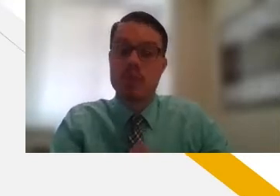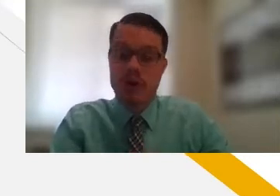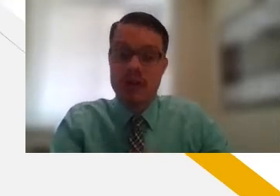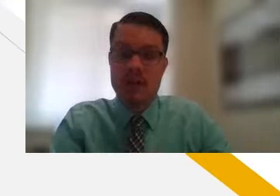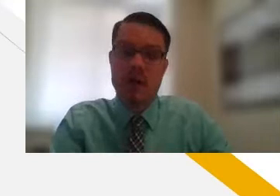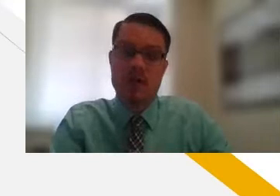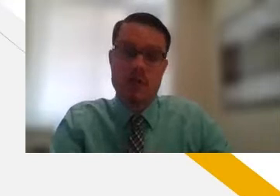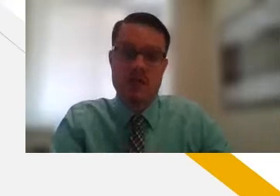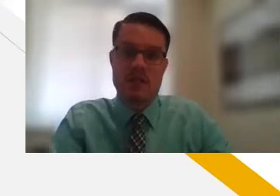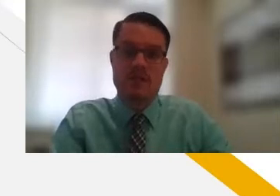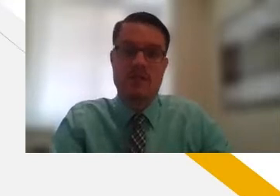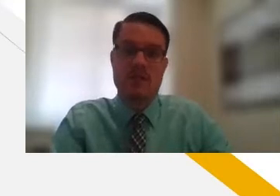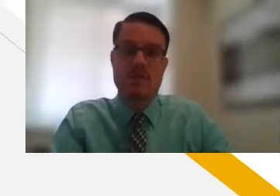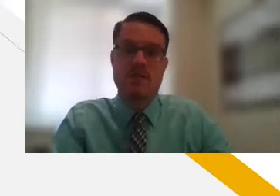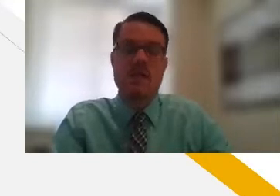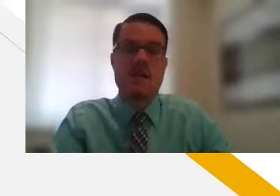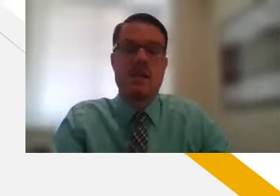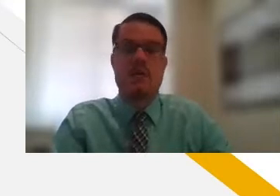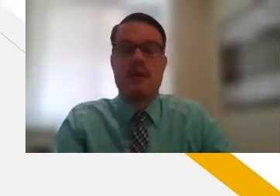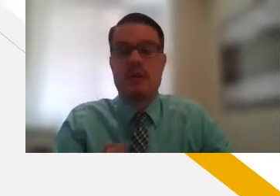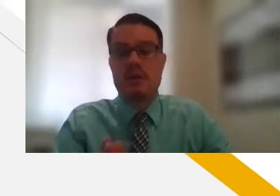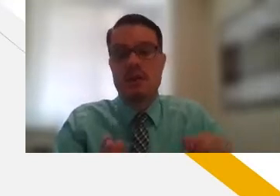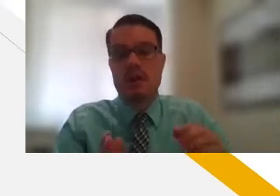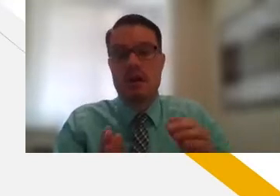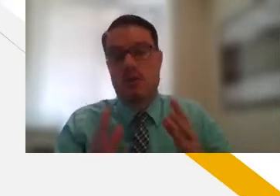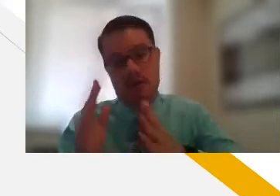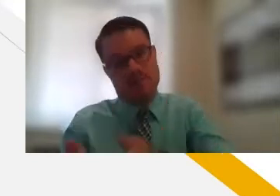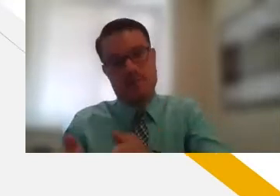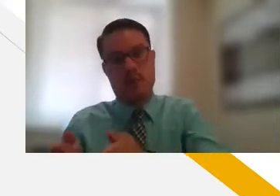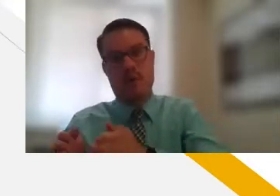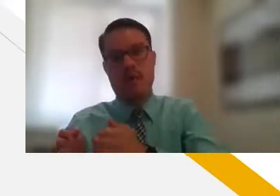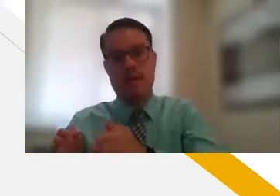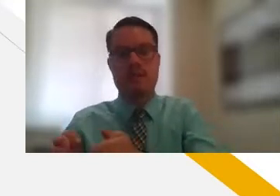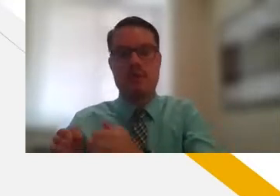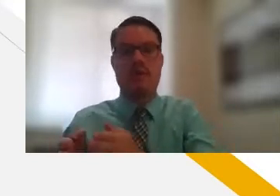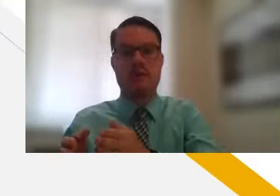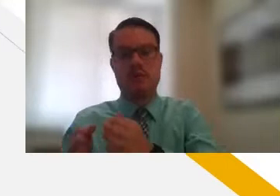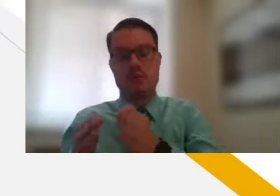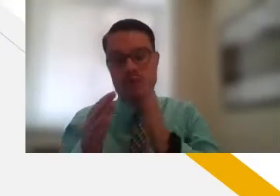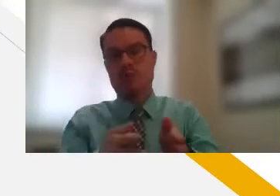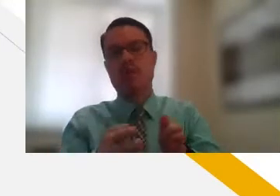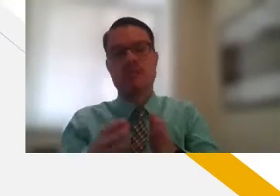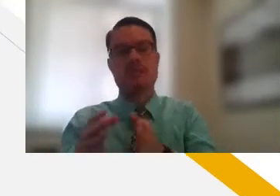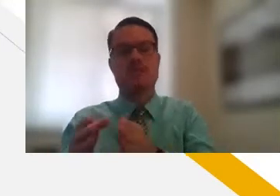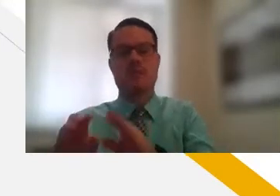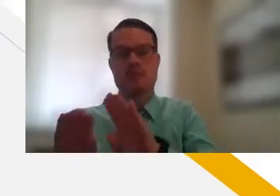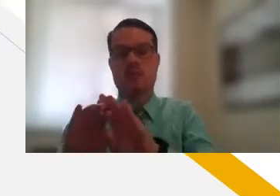just put in your state's information where it needs to on the, just putting your state's information,